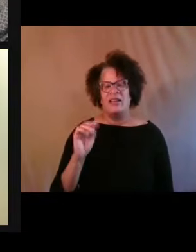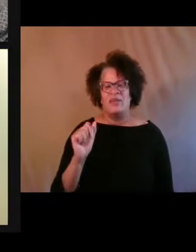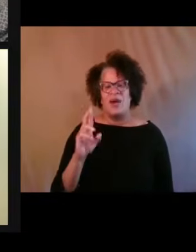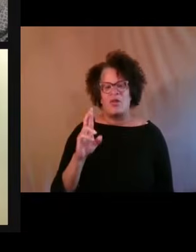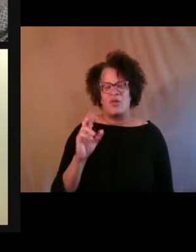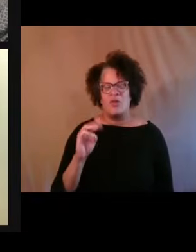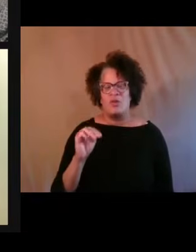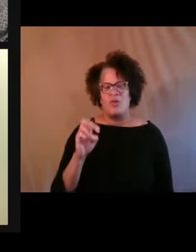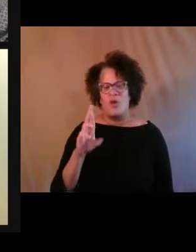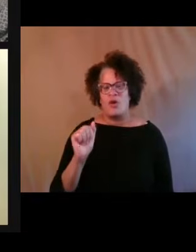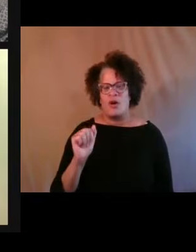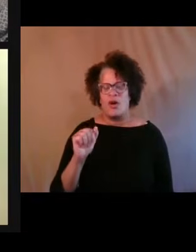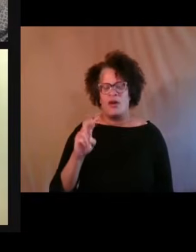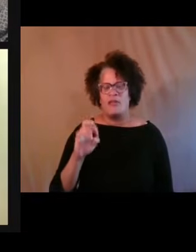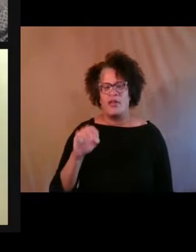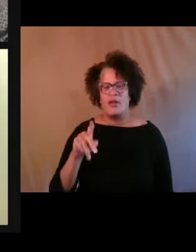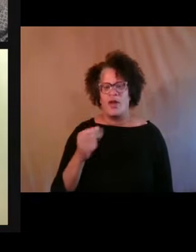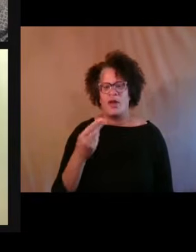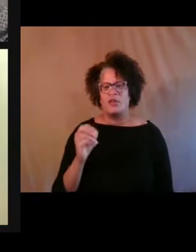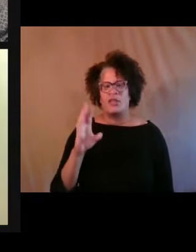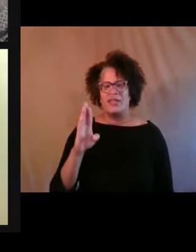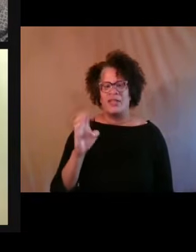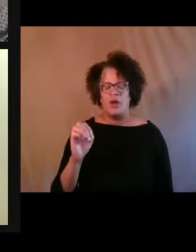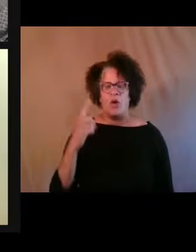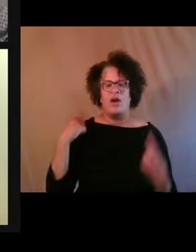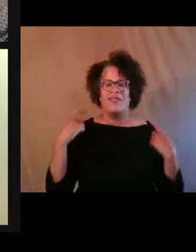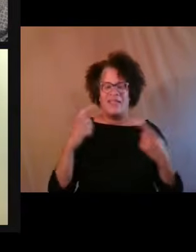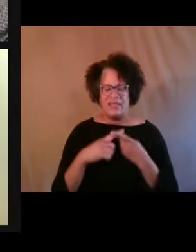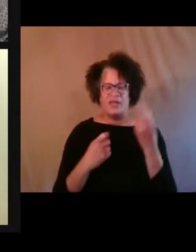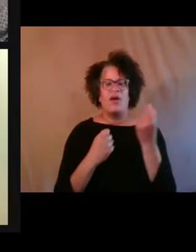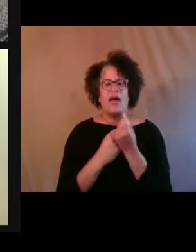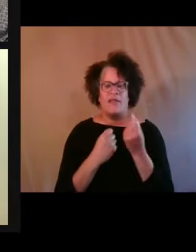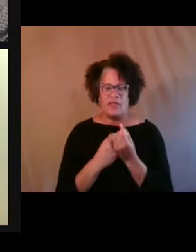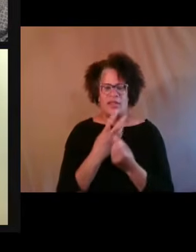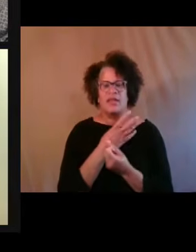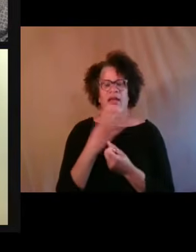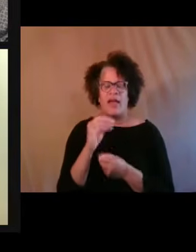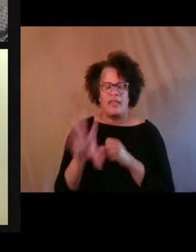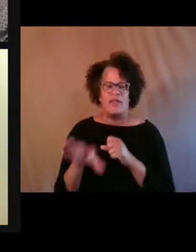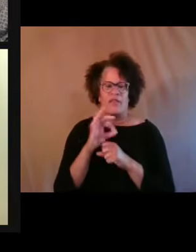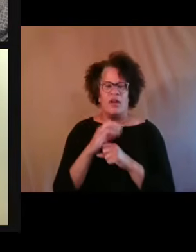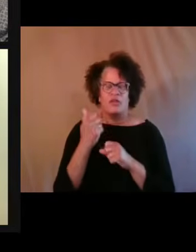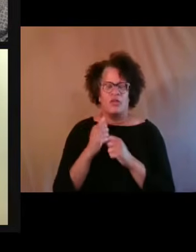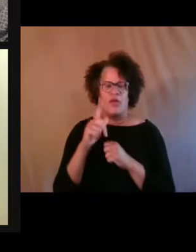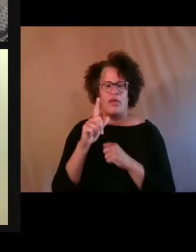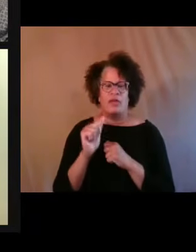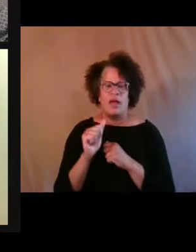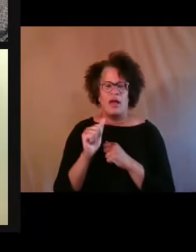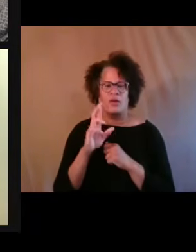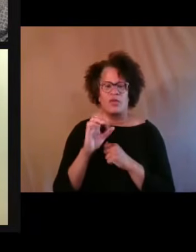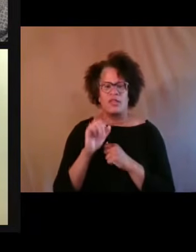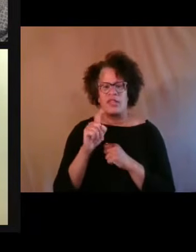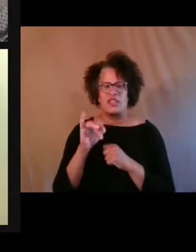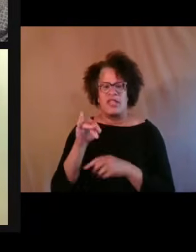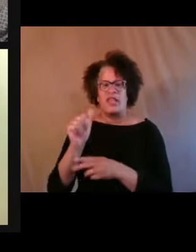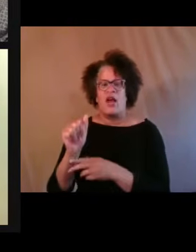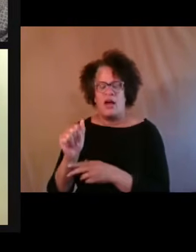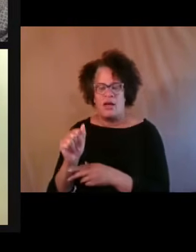CEO of Latino Advocacy and the founder of La Resistencia. Maru. Thank you for the invitation.